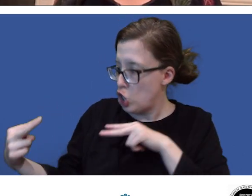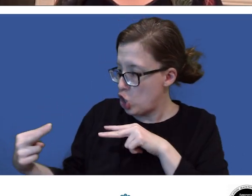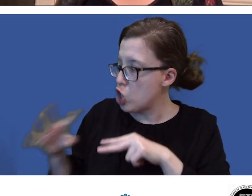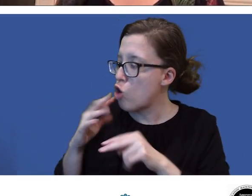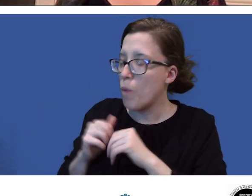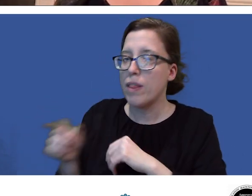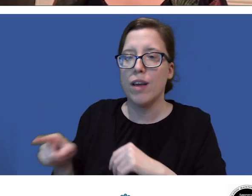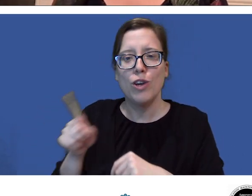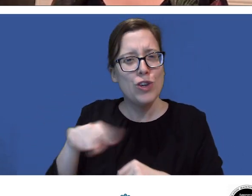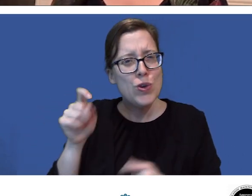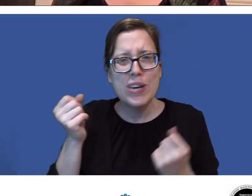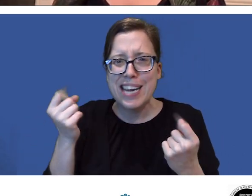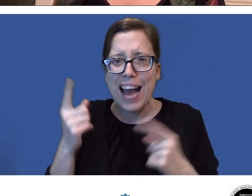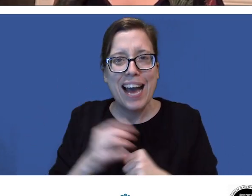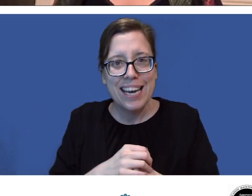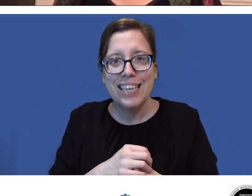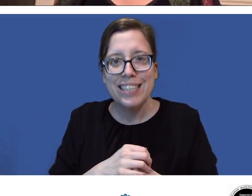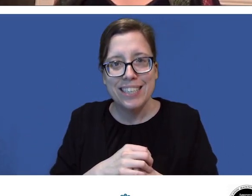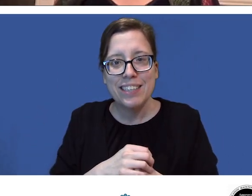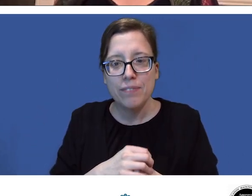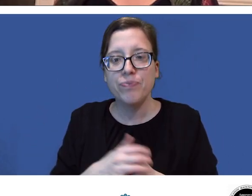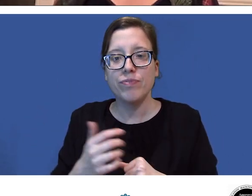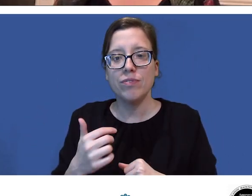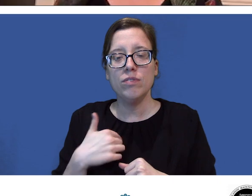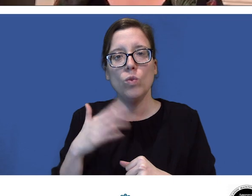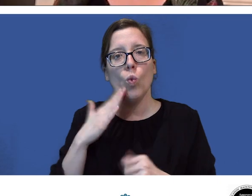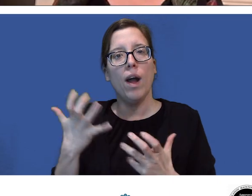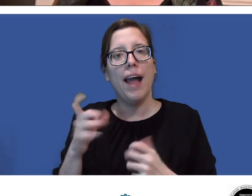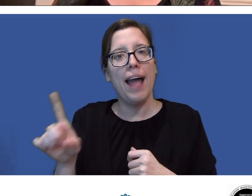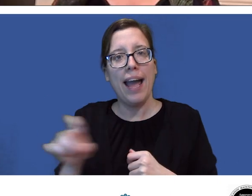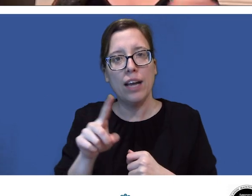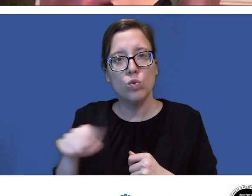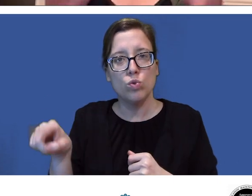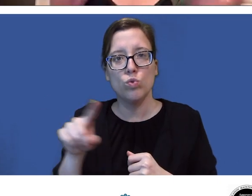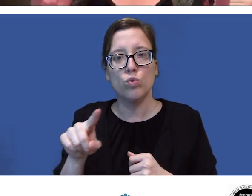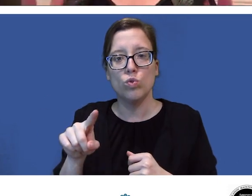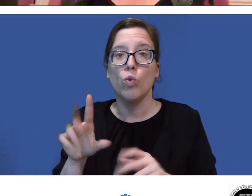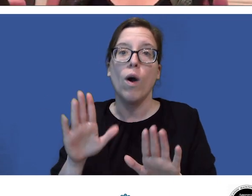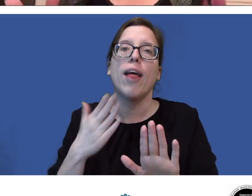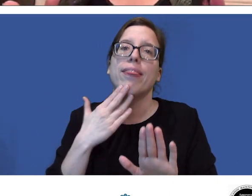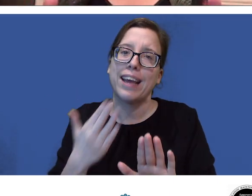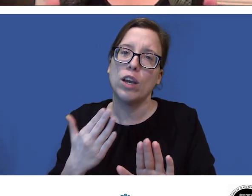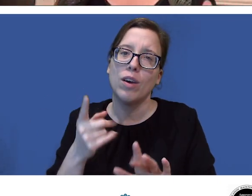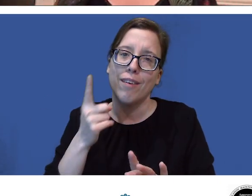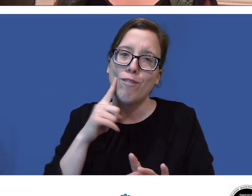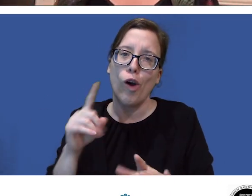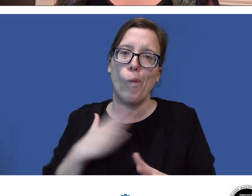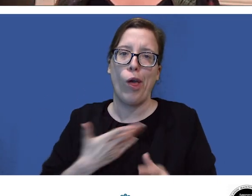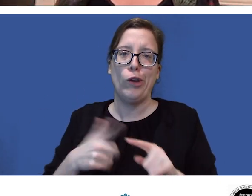Turned and talked to him. You guys got it. And I would ask you–